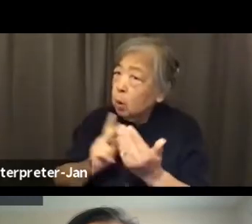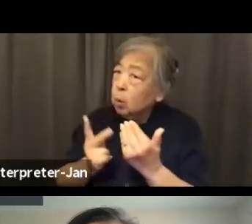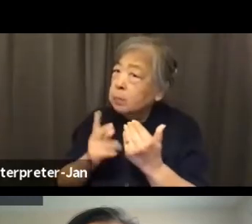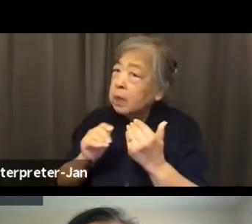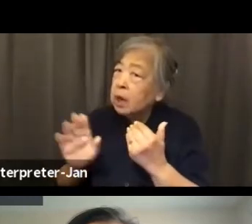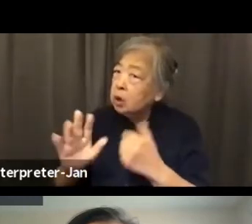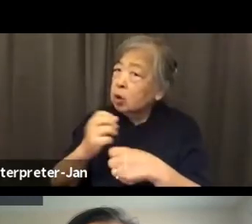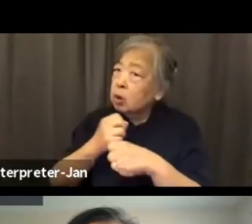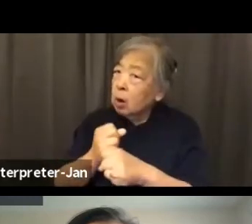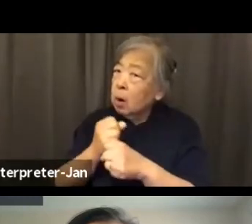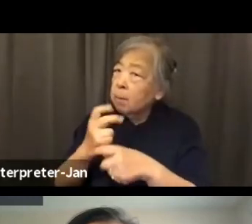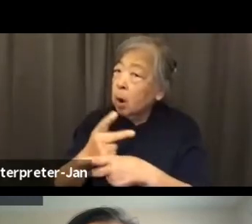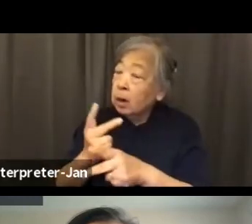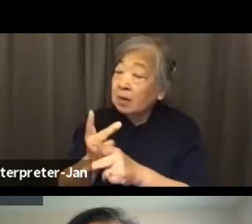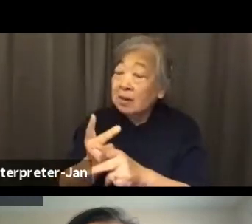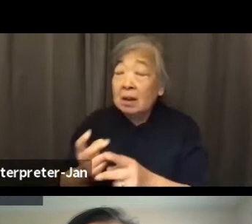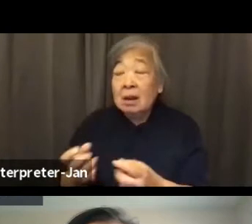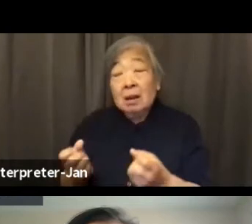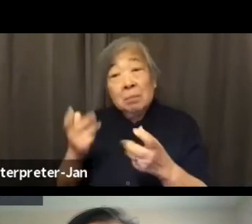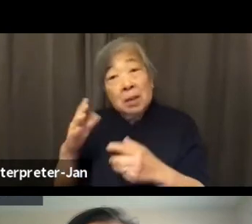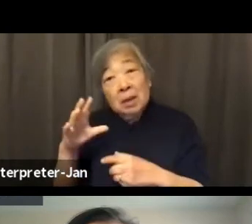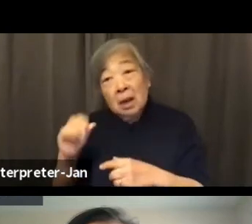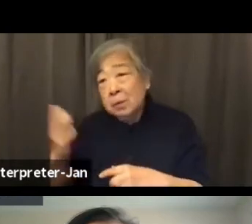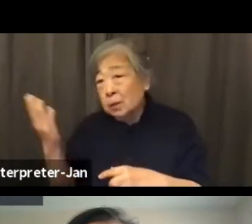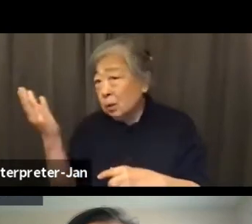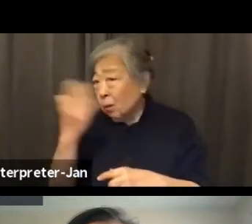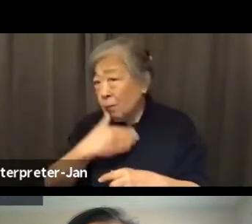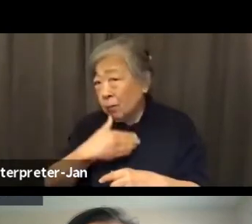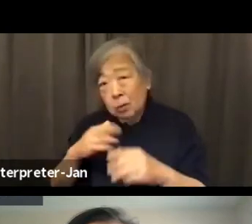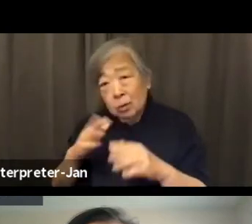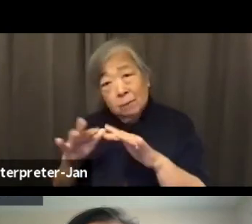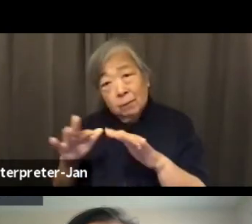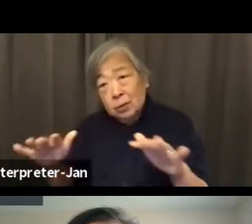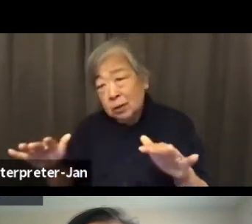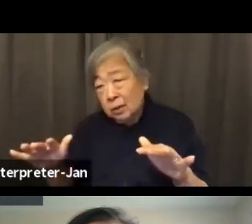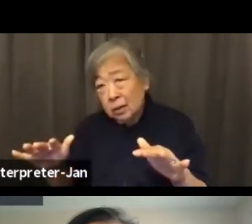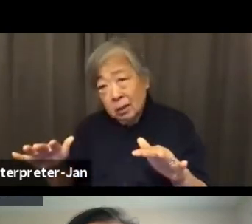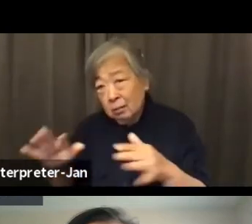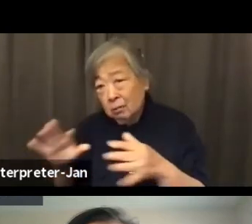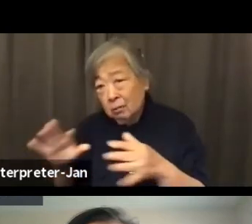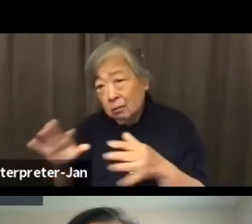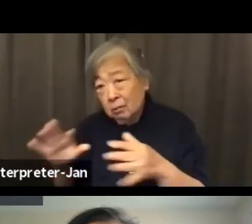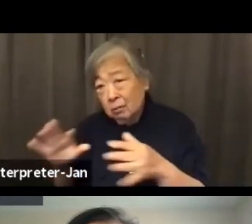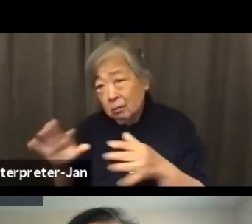Many companies overlook diversity when it comes to disability, and so they don't naturally